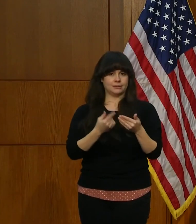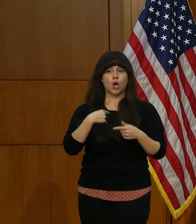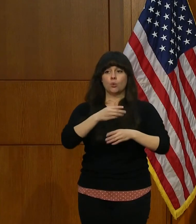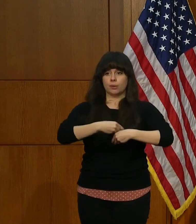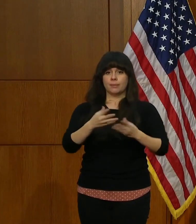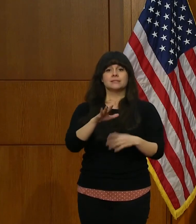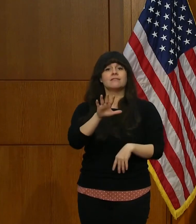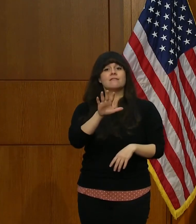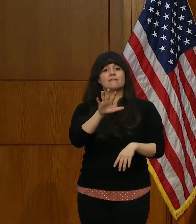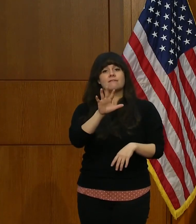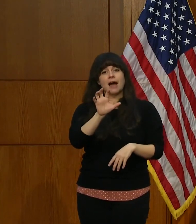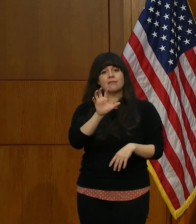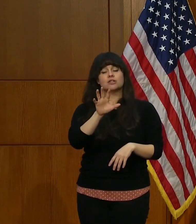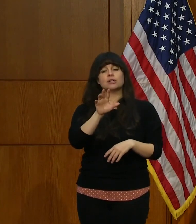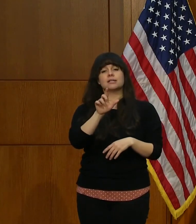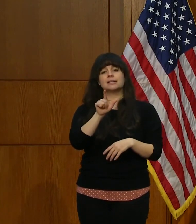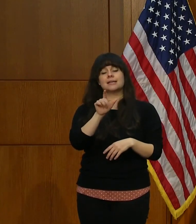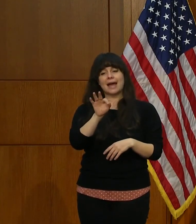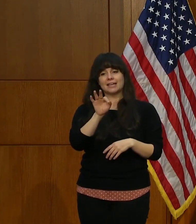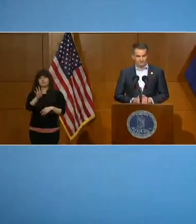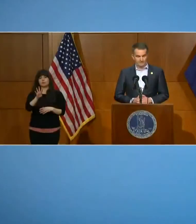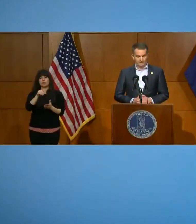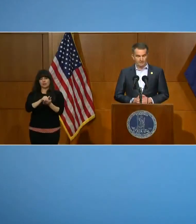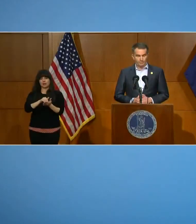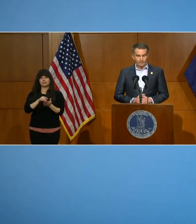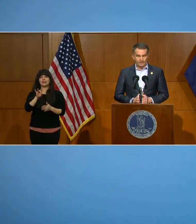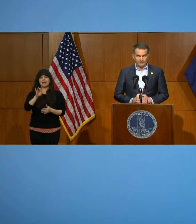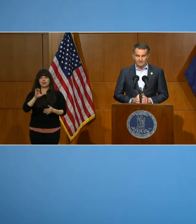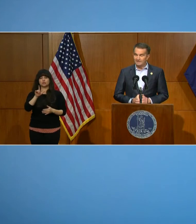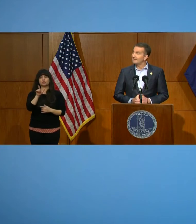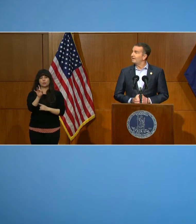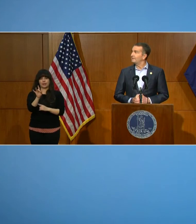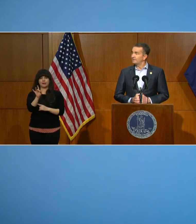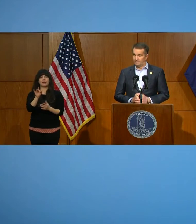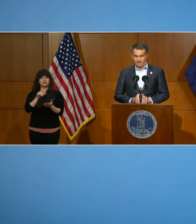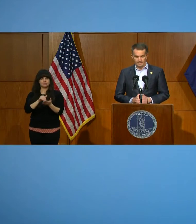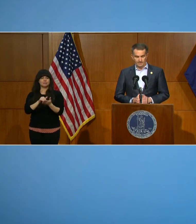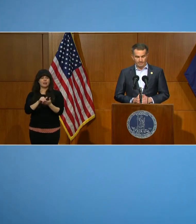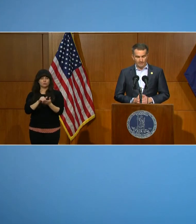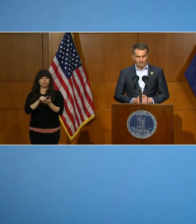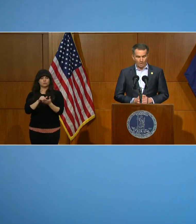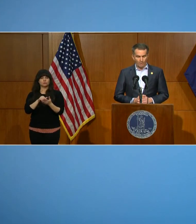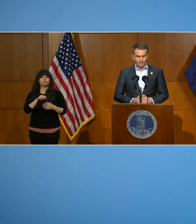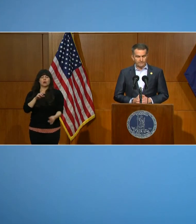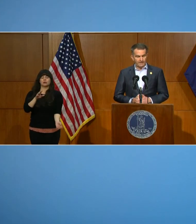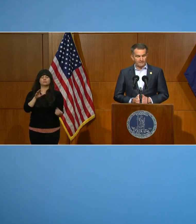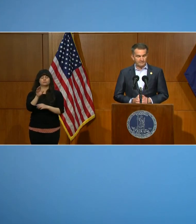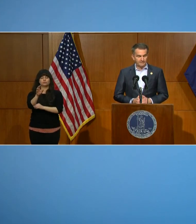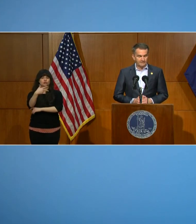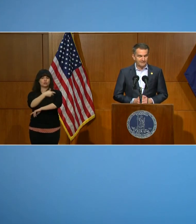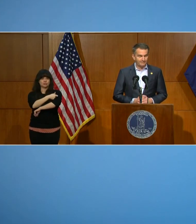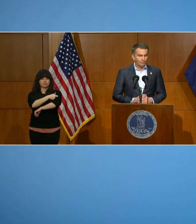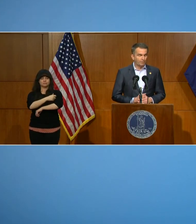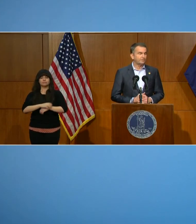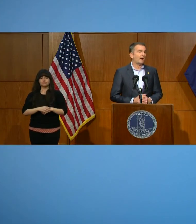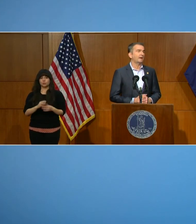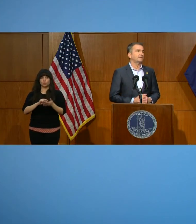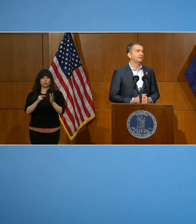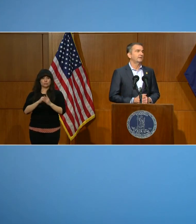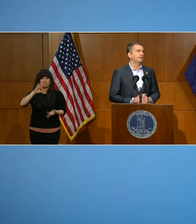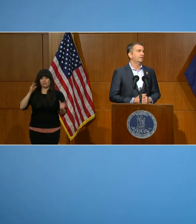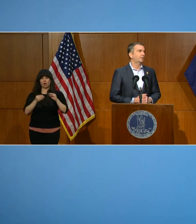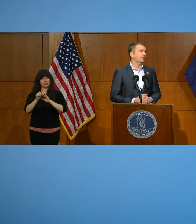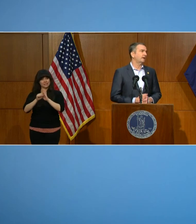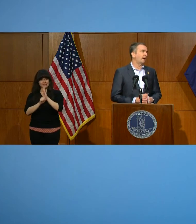AT GIVING SHOTS. WE HAVE GIVEN